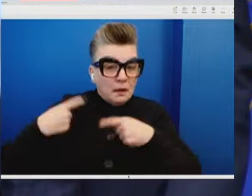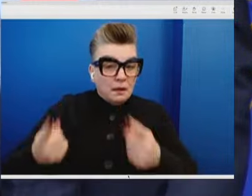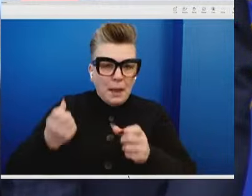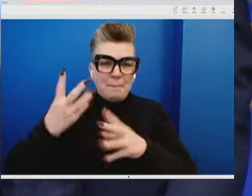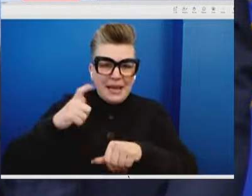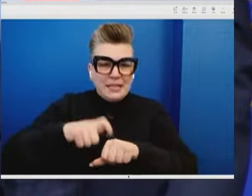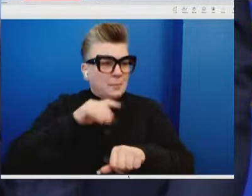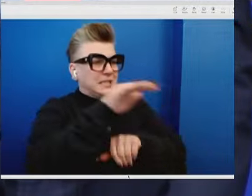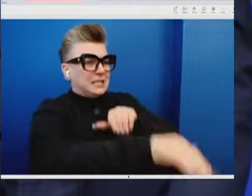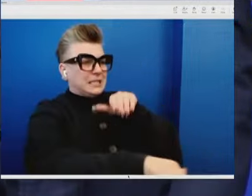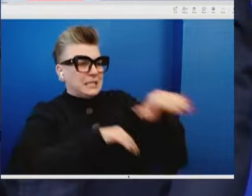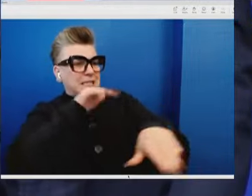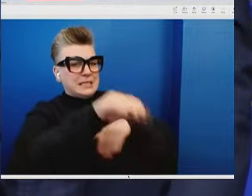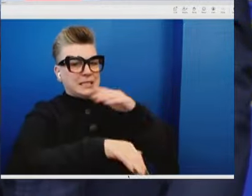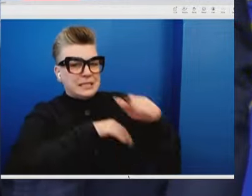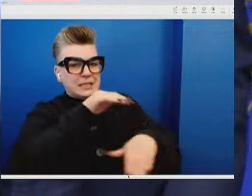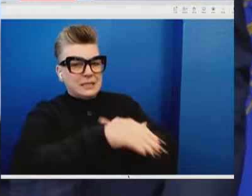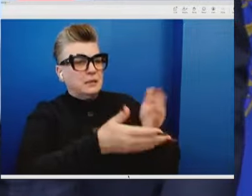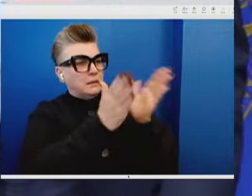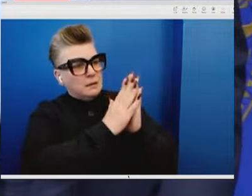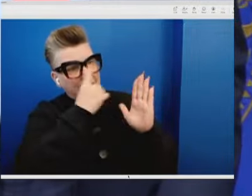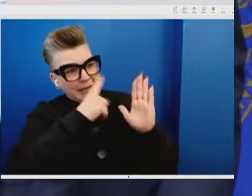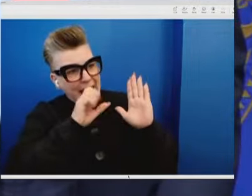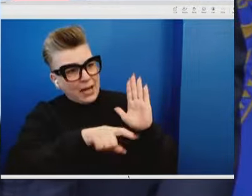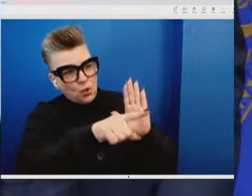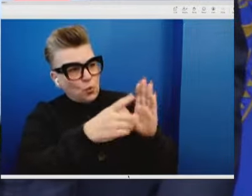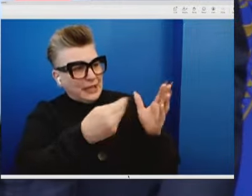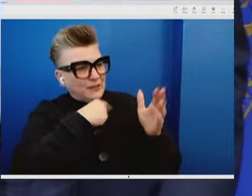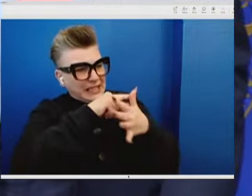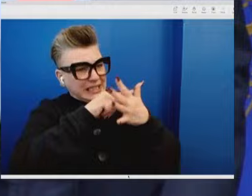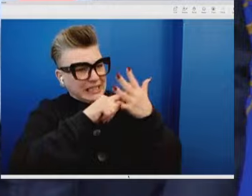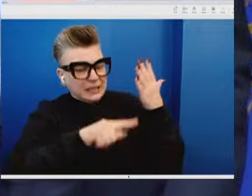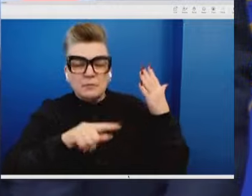information. So Amy, that's where she's tested all that data out. There's more testing to be done